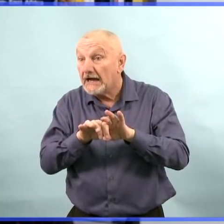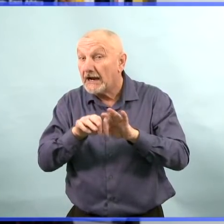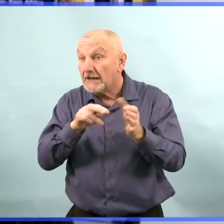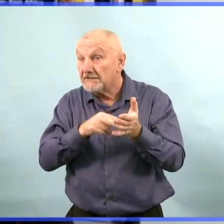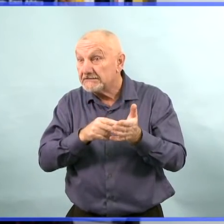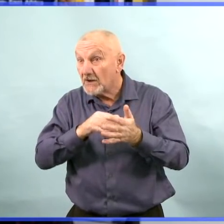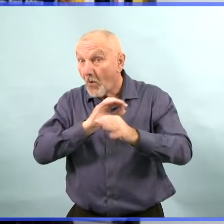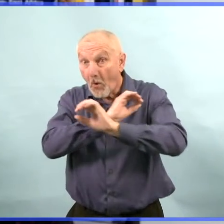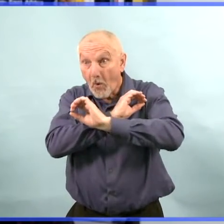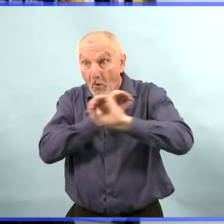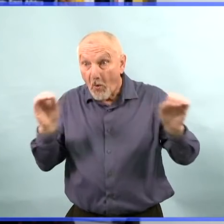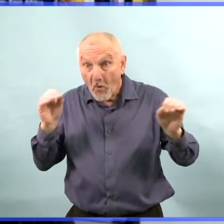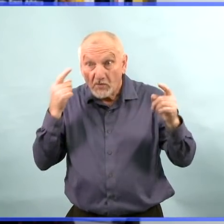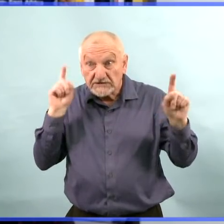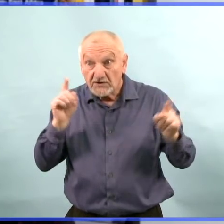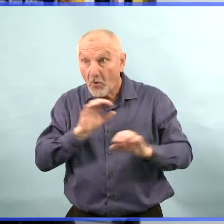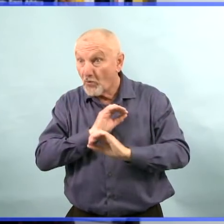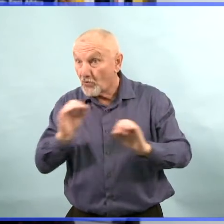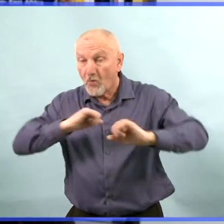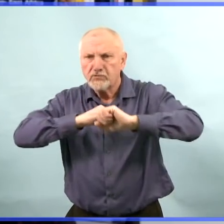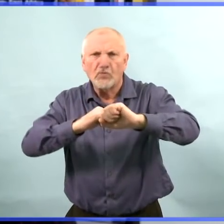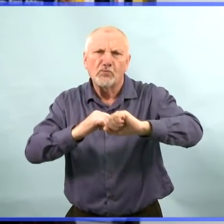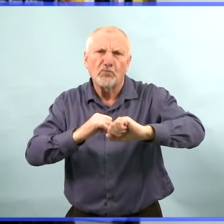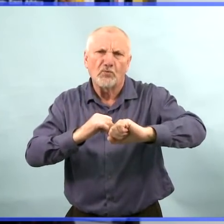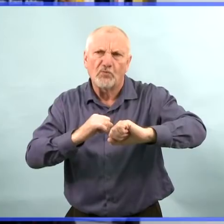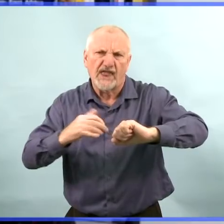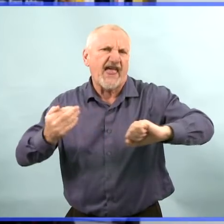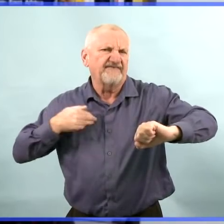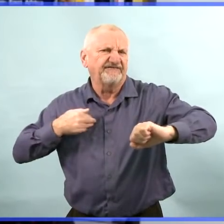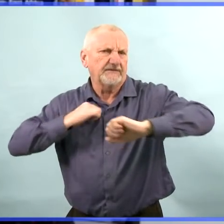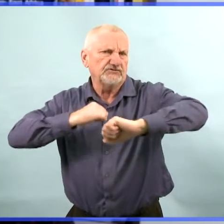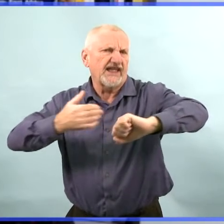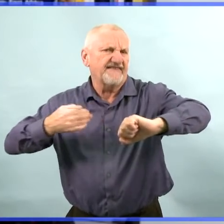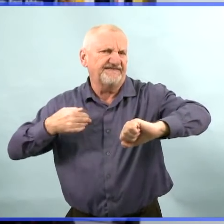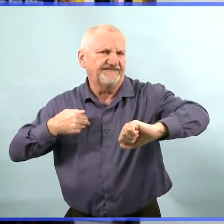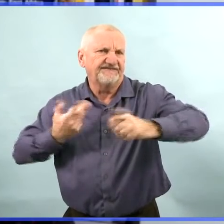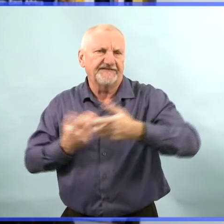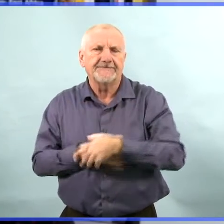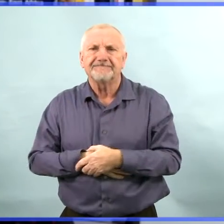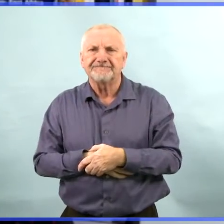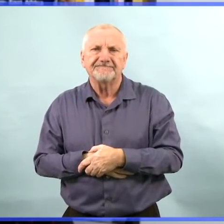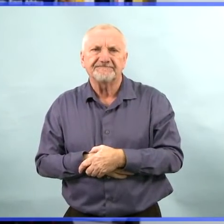no question about whether or not the vaccines that we have received protect against omar khan